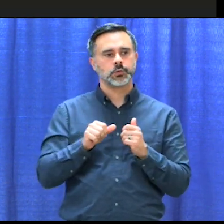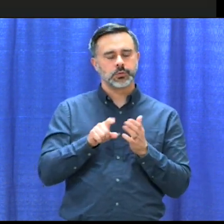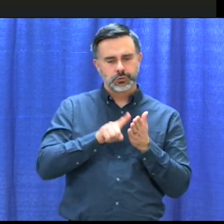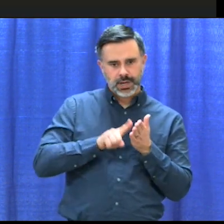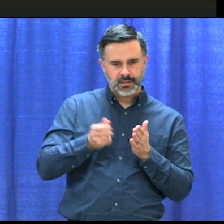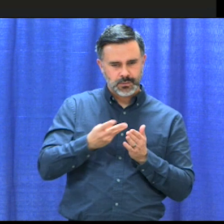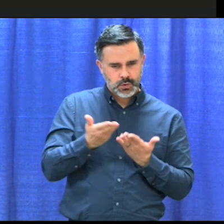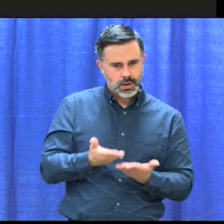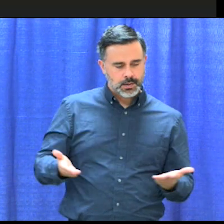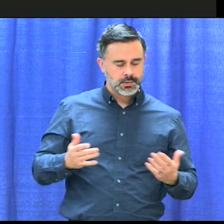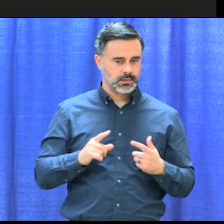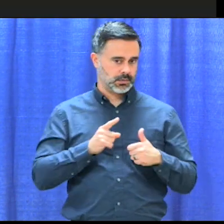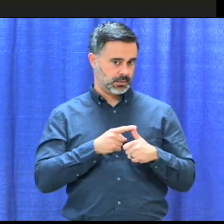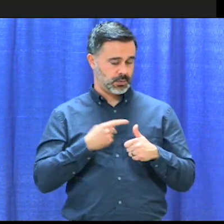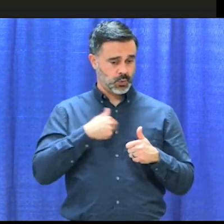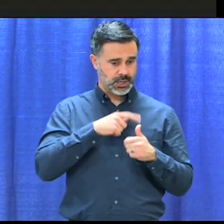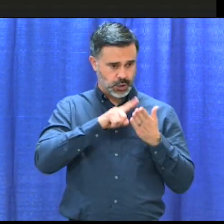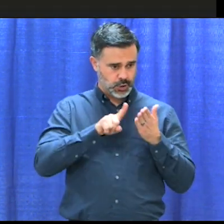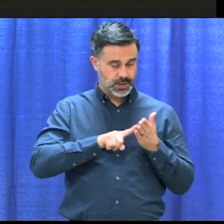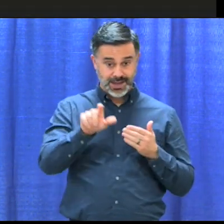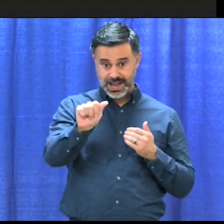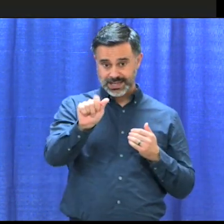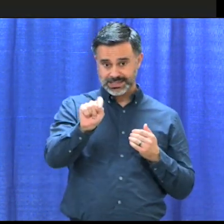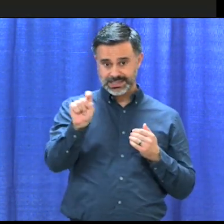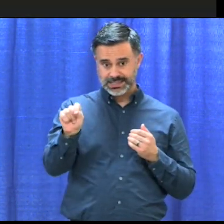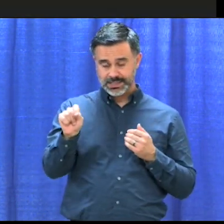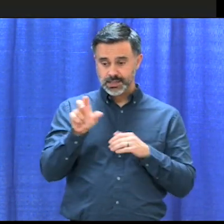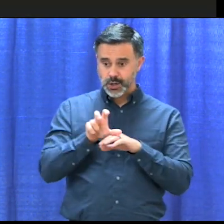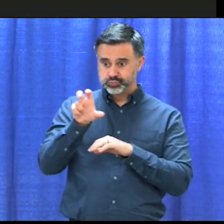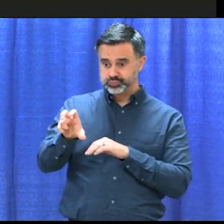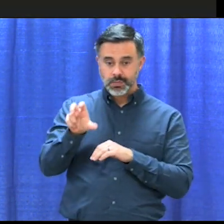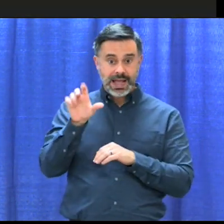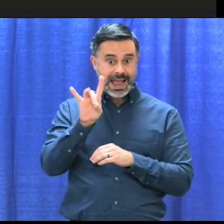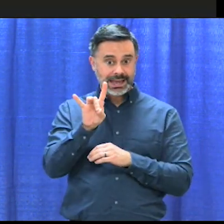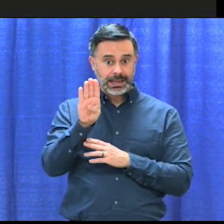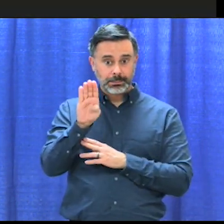Number one when we take a look at what AT&T has invested that 8 billion strategically